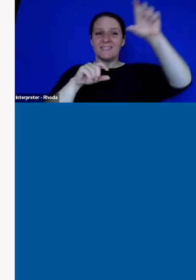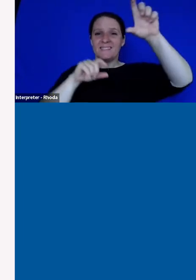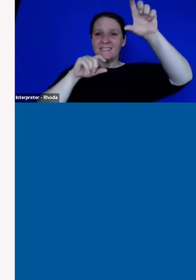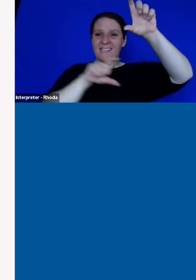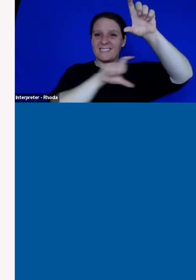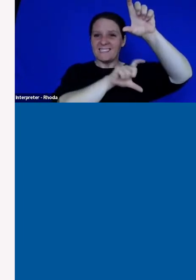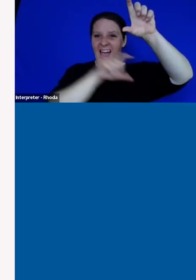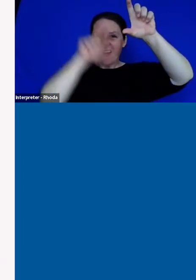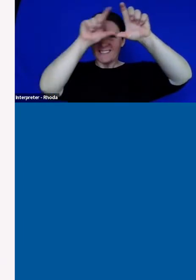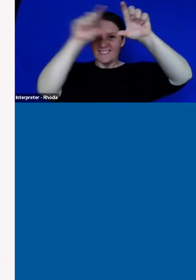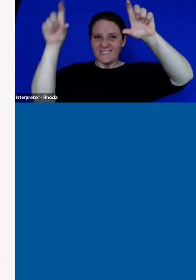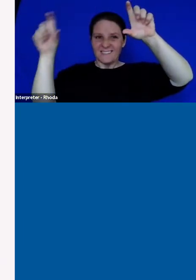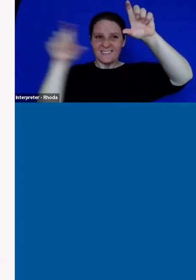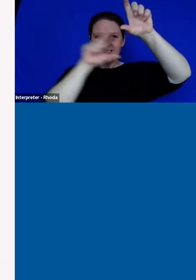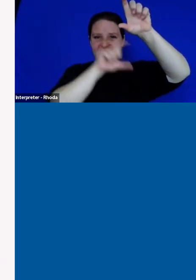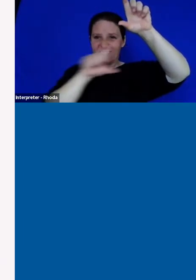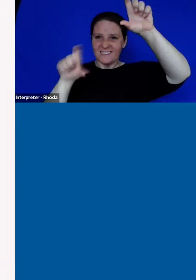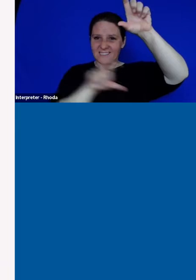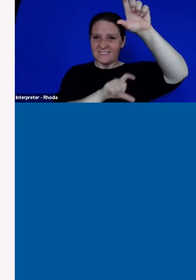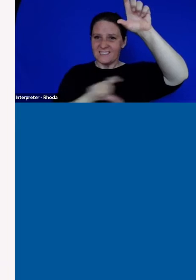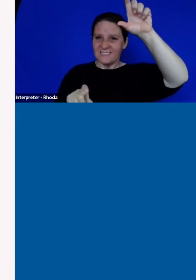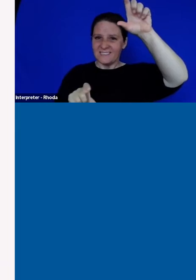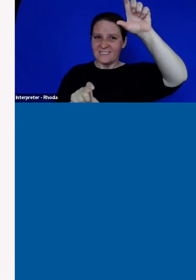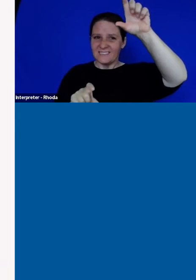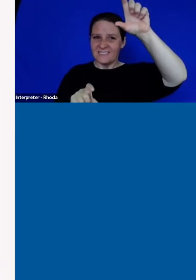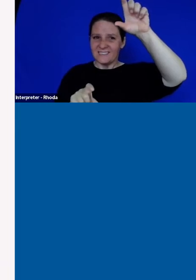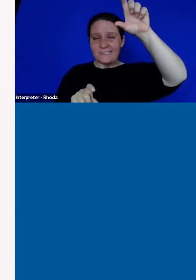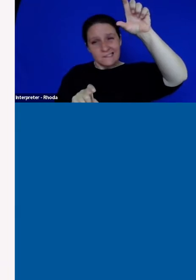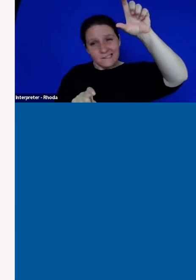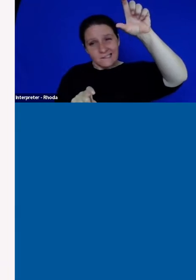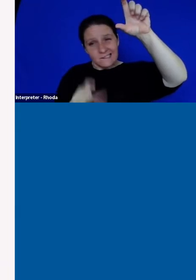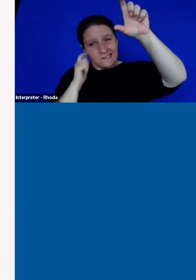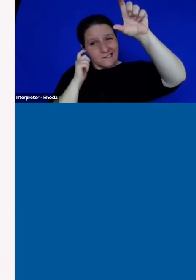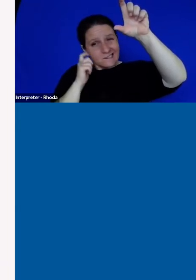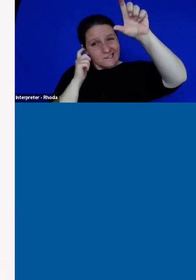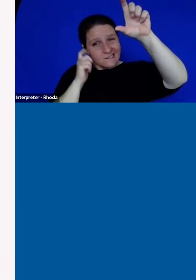which is not the worst, but all of the characters themselves are similar,